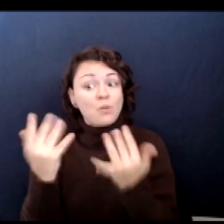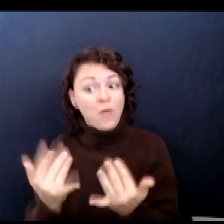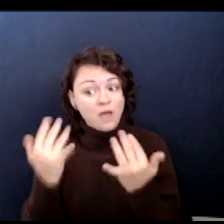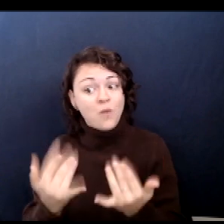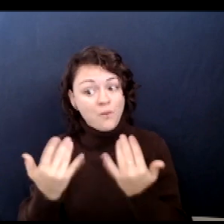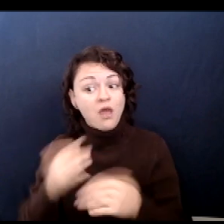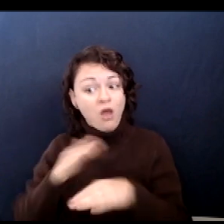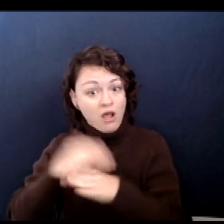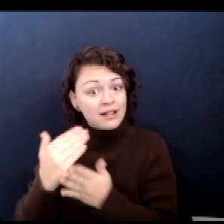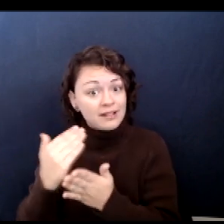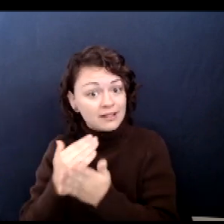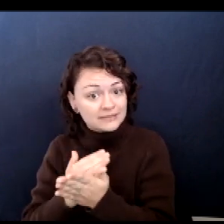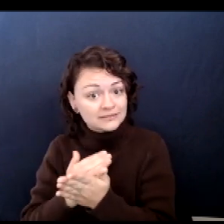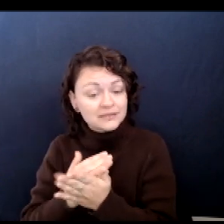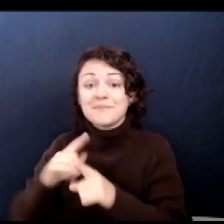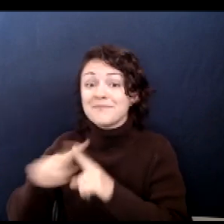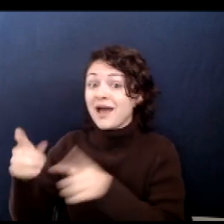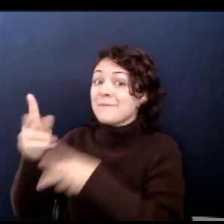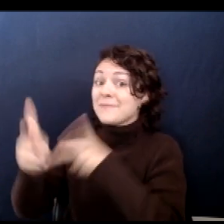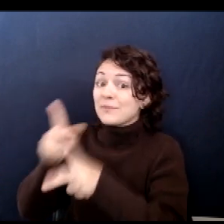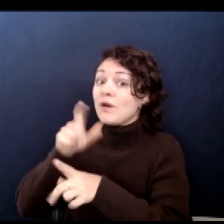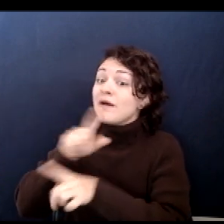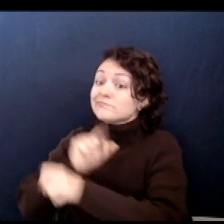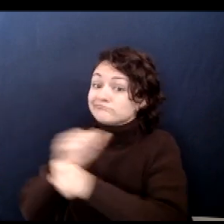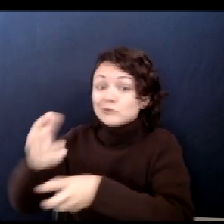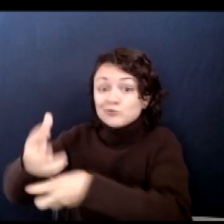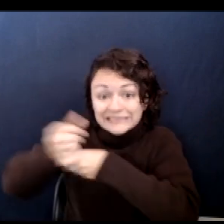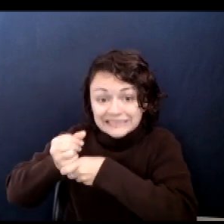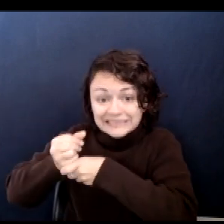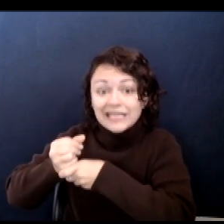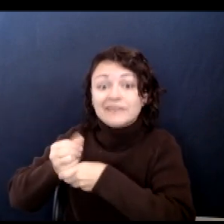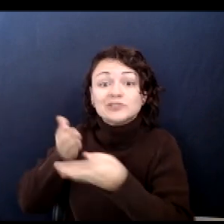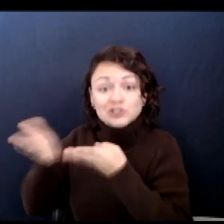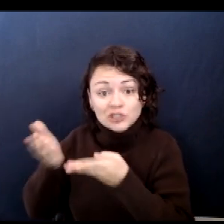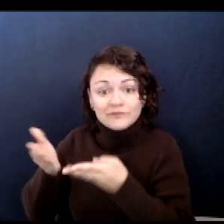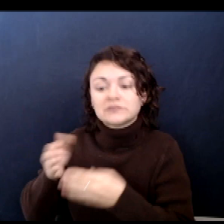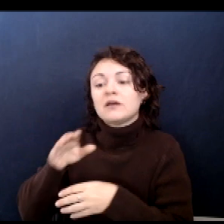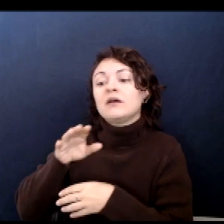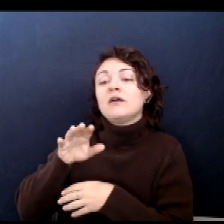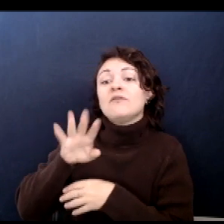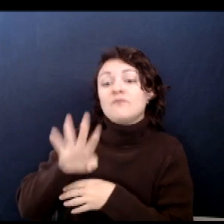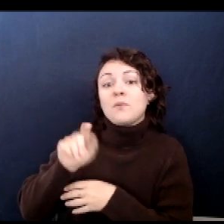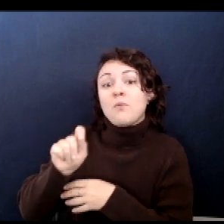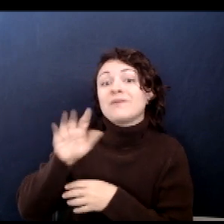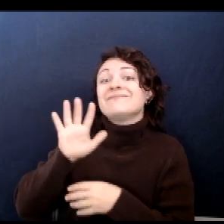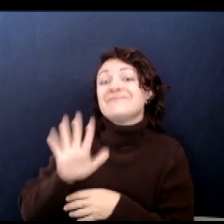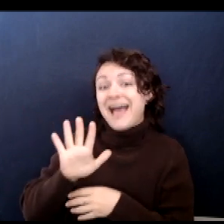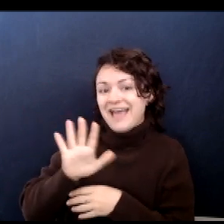However, on the recipient list, there are 4.5% more white people.